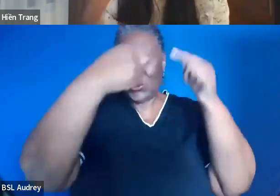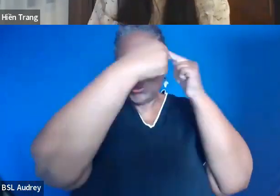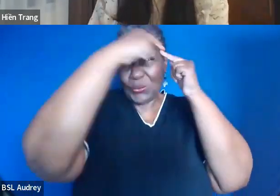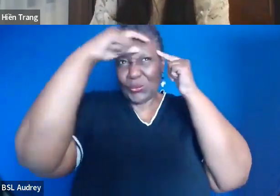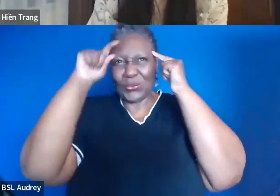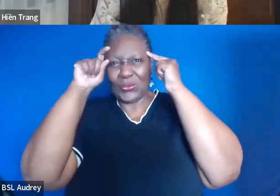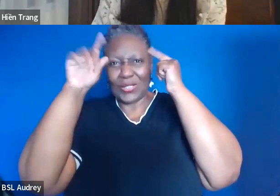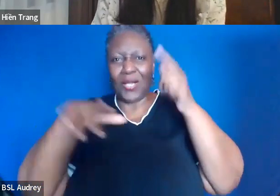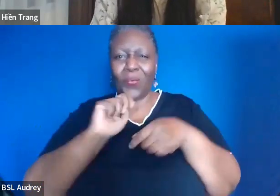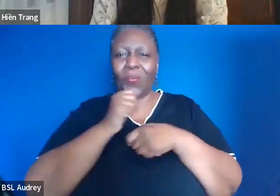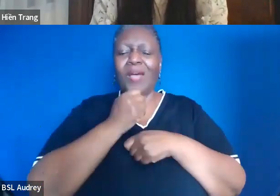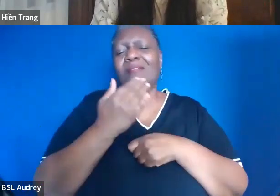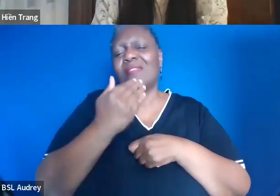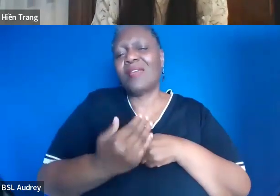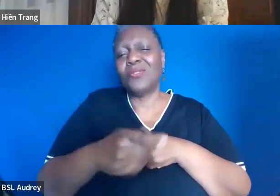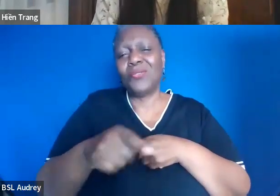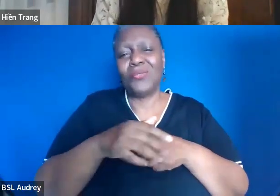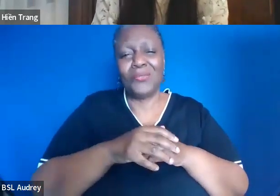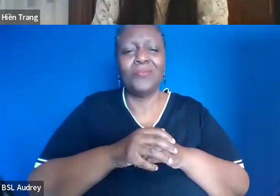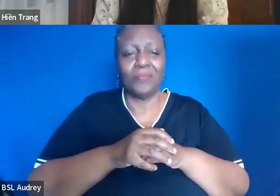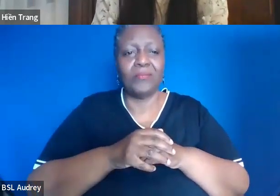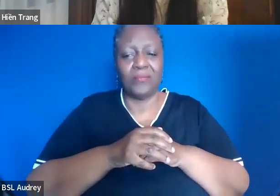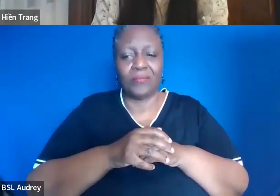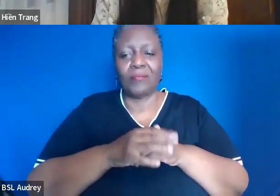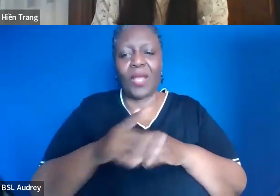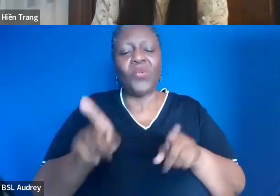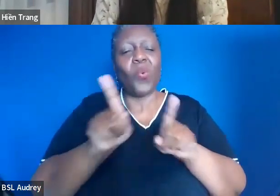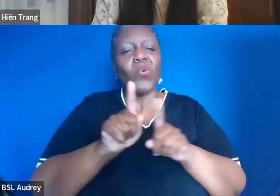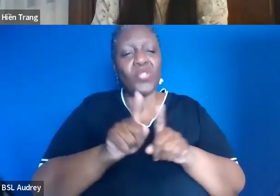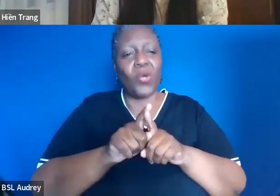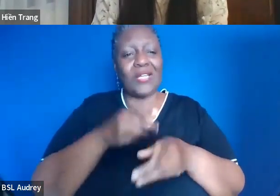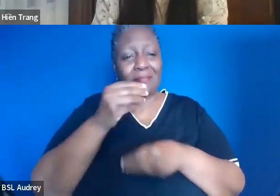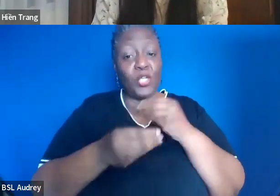things up thank you and and it also um kind of explains you know your self-description is a